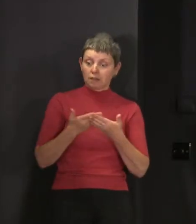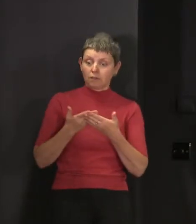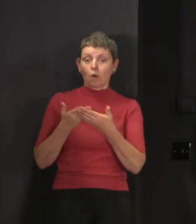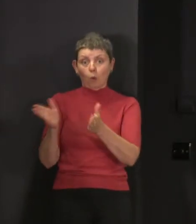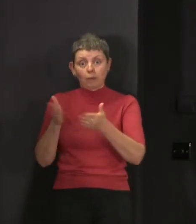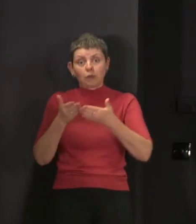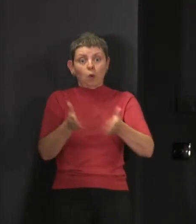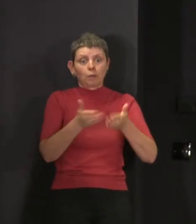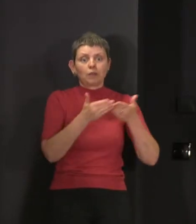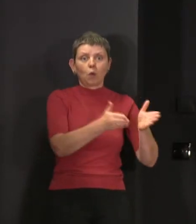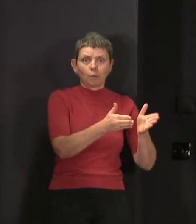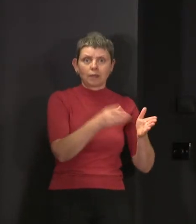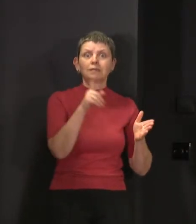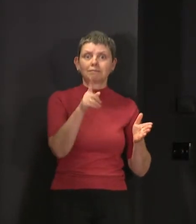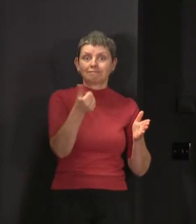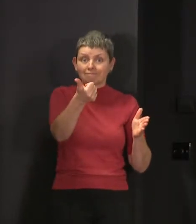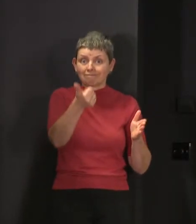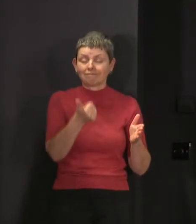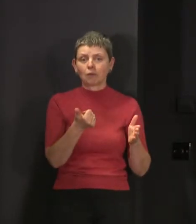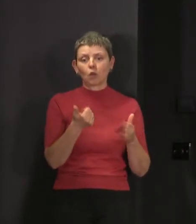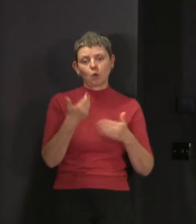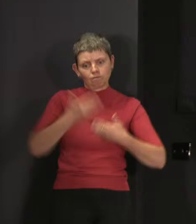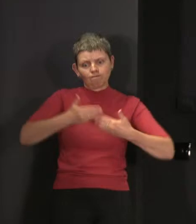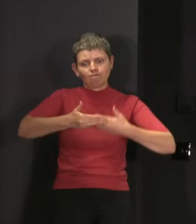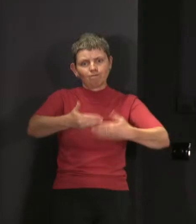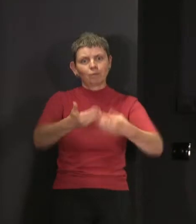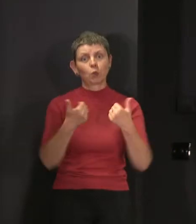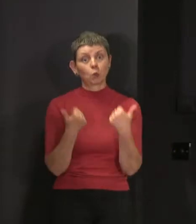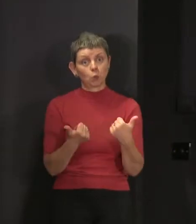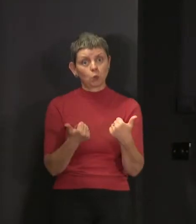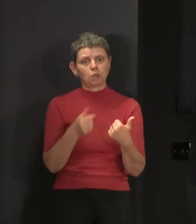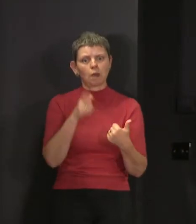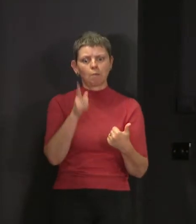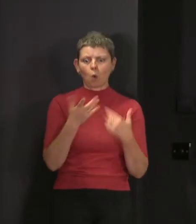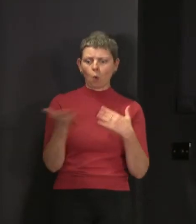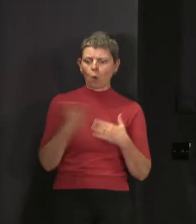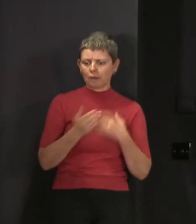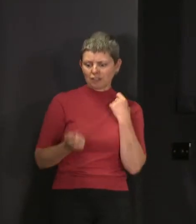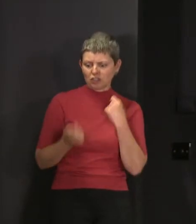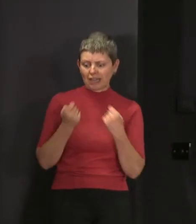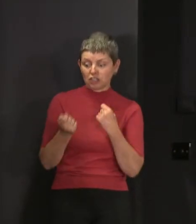last week all these changes and continuing with the progress we have made to date